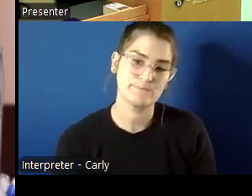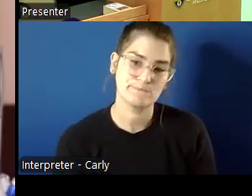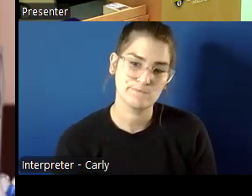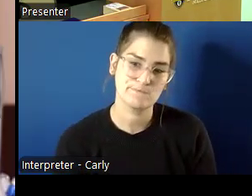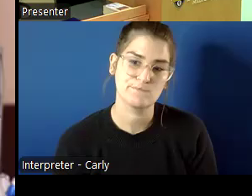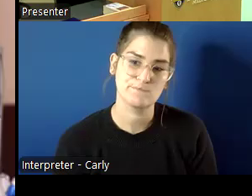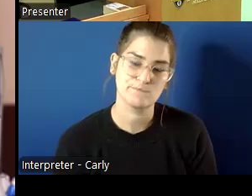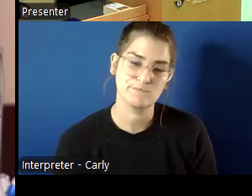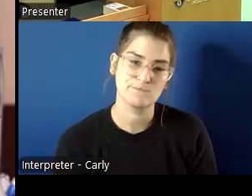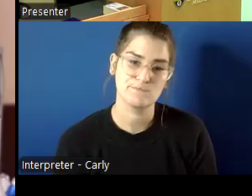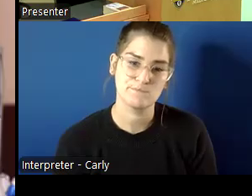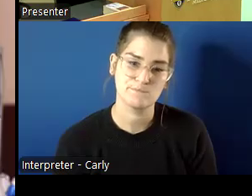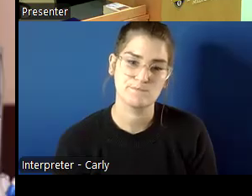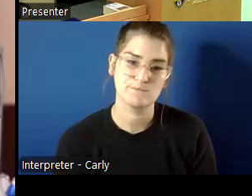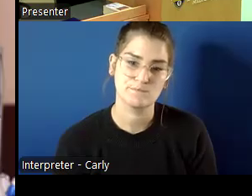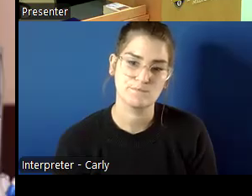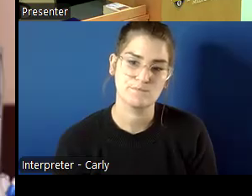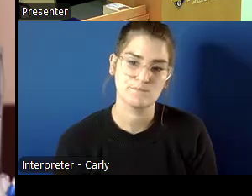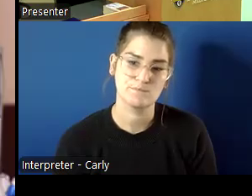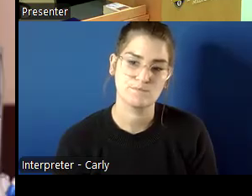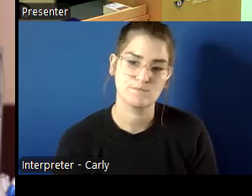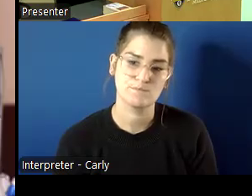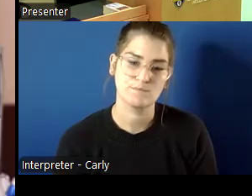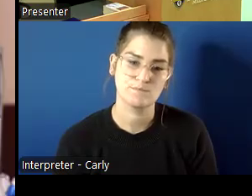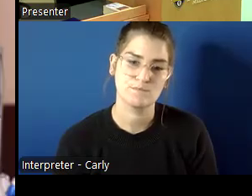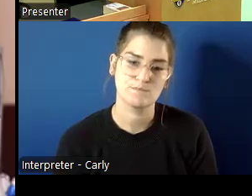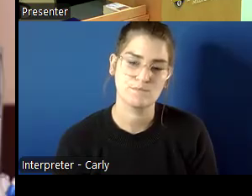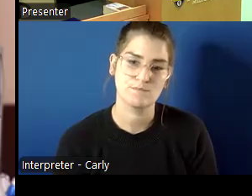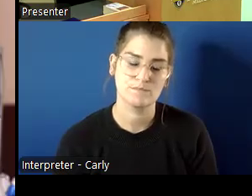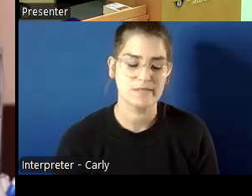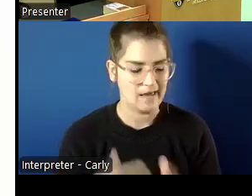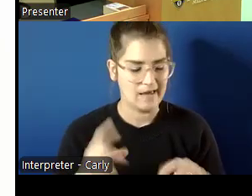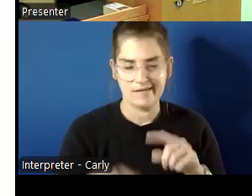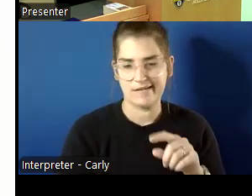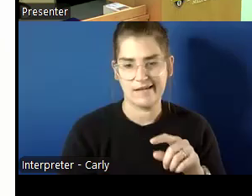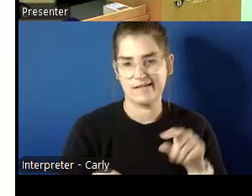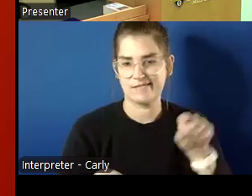I want to I'm not going to do these other cases because I want to take um take questions. So,